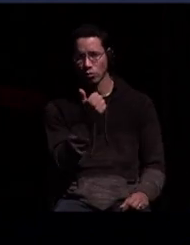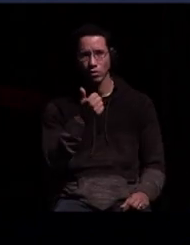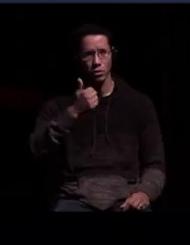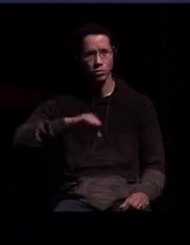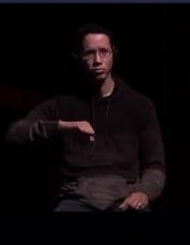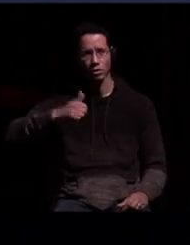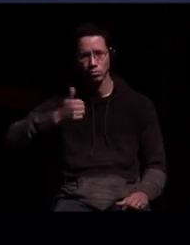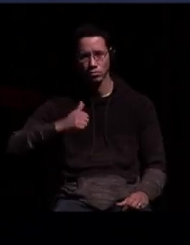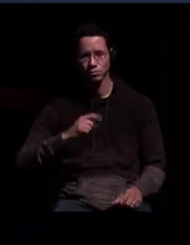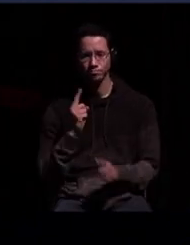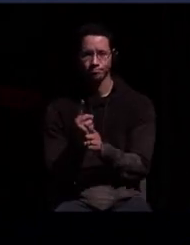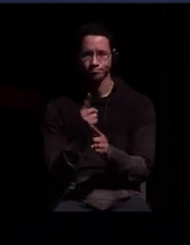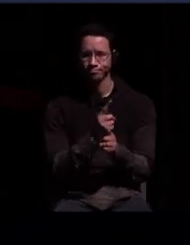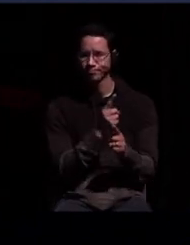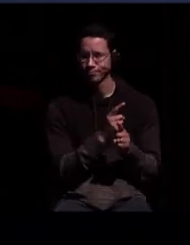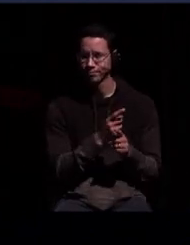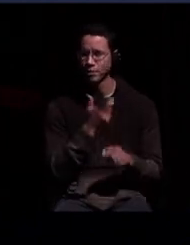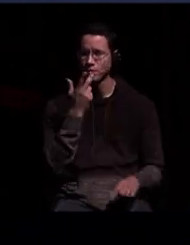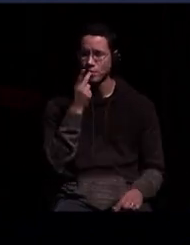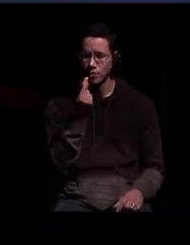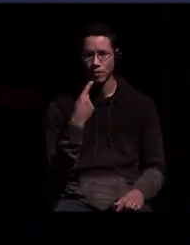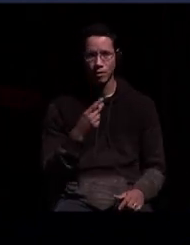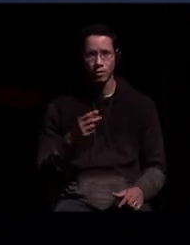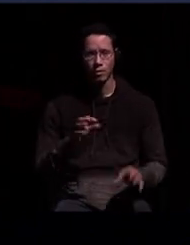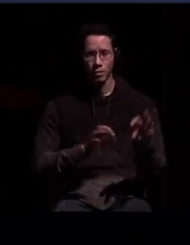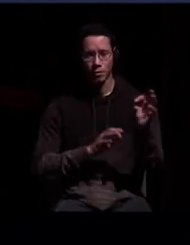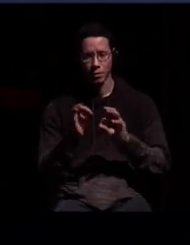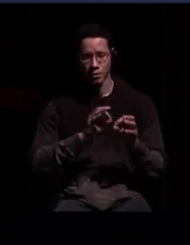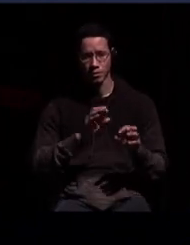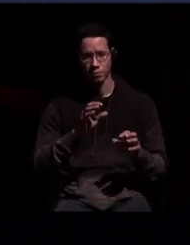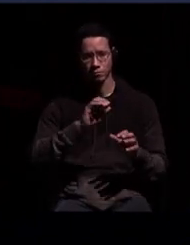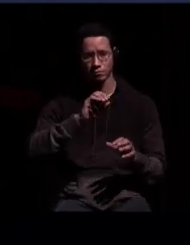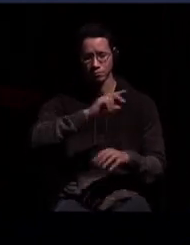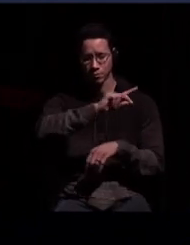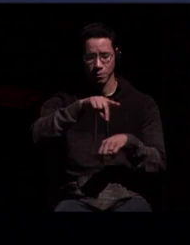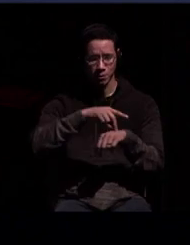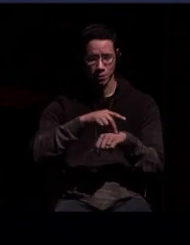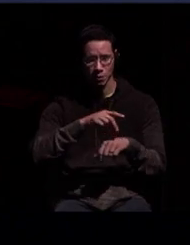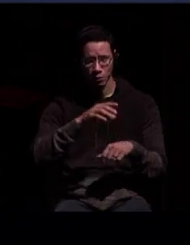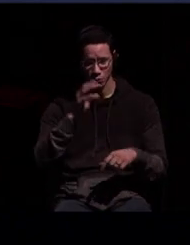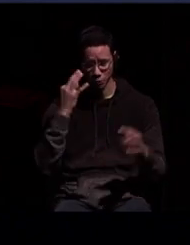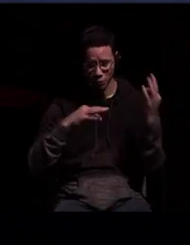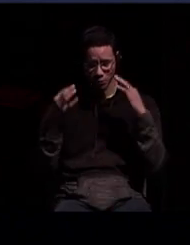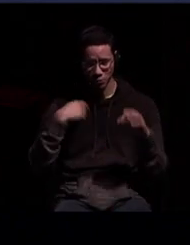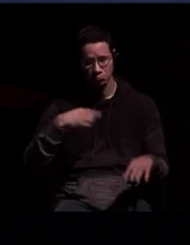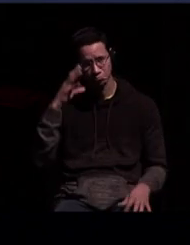a national gender tourism plan, I wouldn’t believe it. So I think this is also the fruit of perseverance,